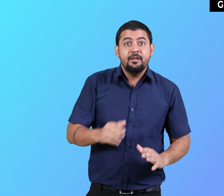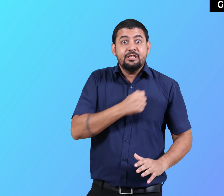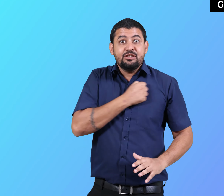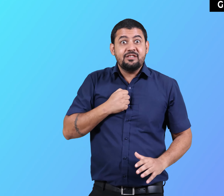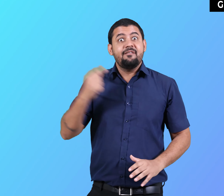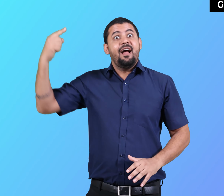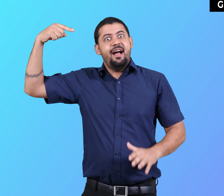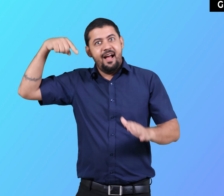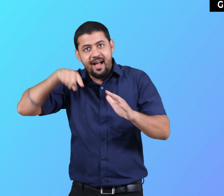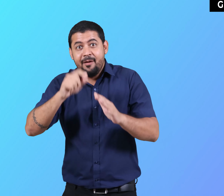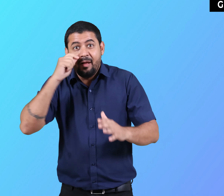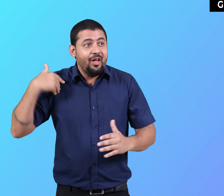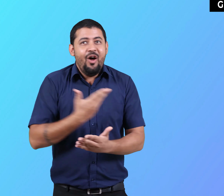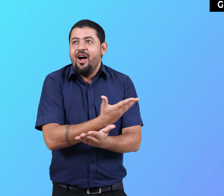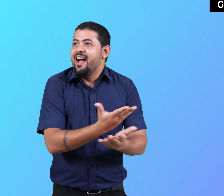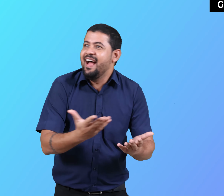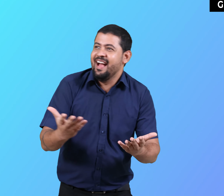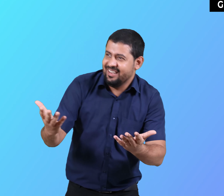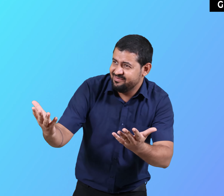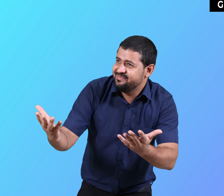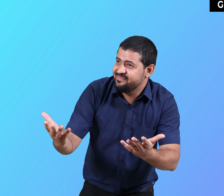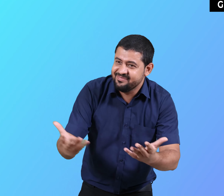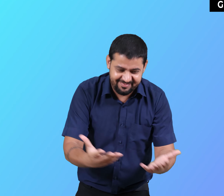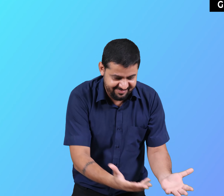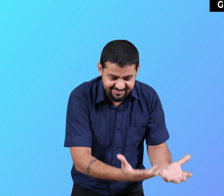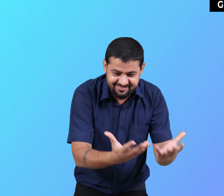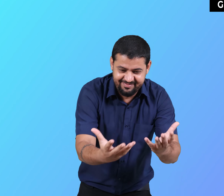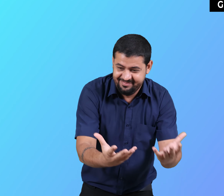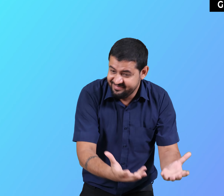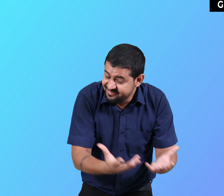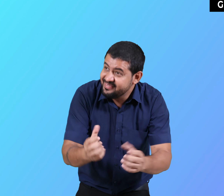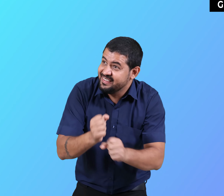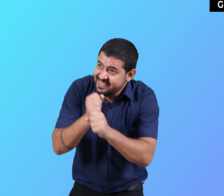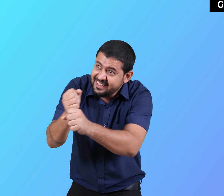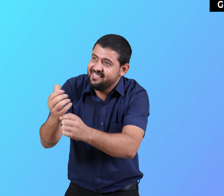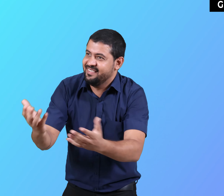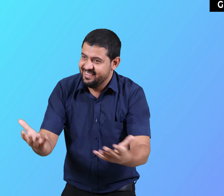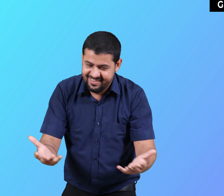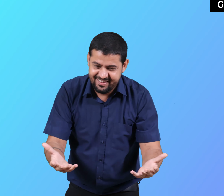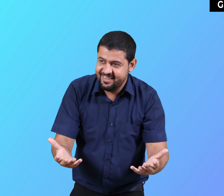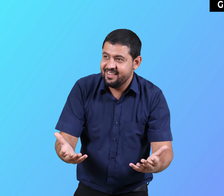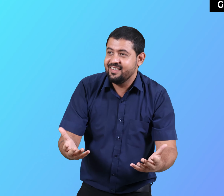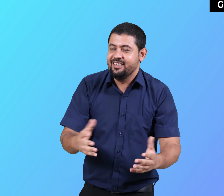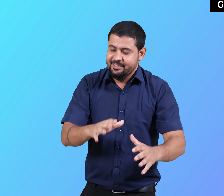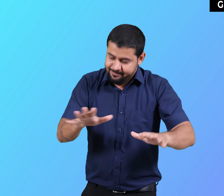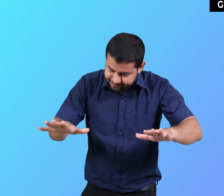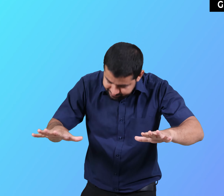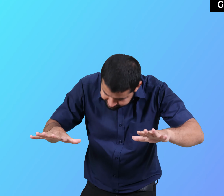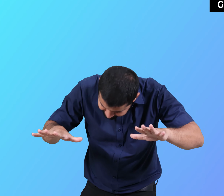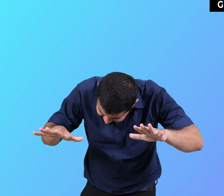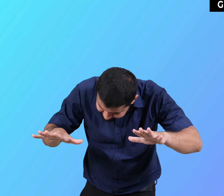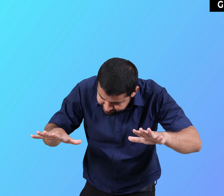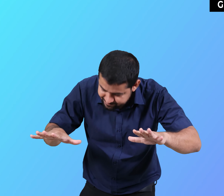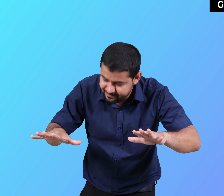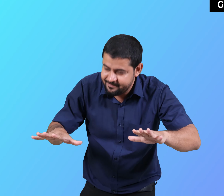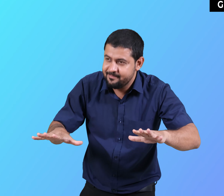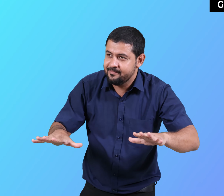When Joseph came home, the brothers gave him the gifts they had brought with them and bowed down to the ground in front of him.